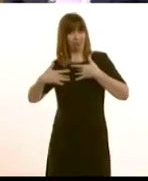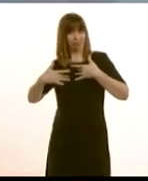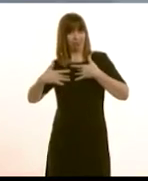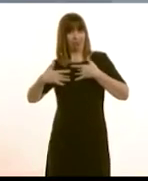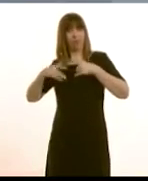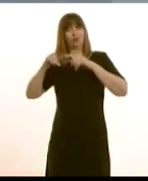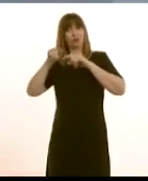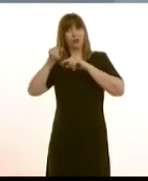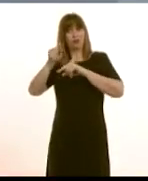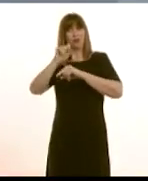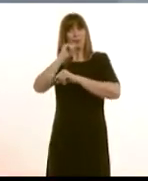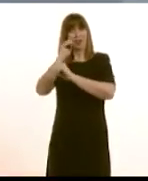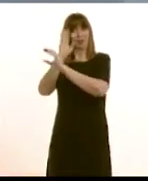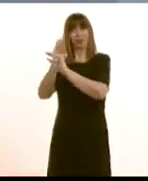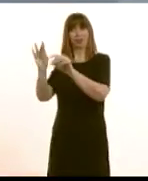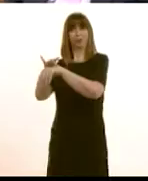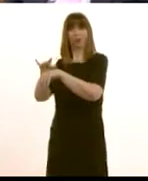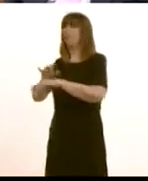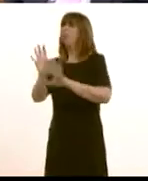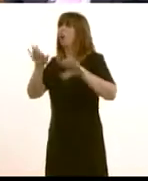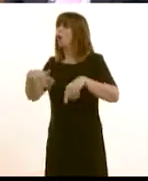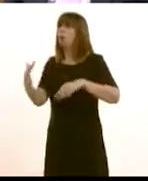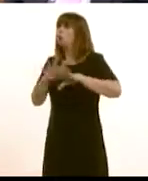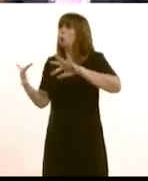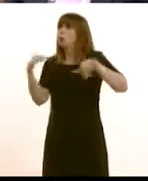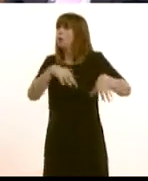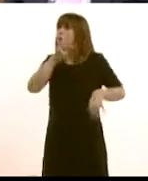give to doctors is, ëDonít come to Wales because of the education systemí. Where is